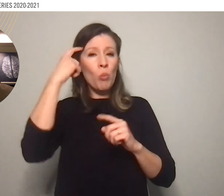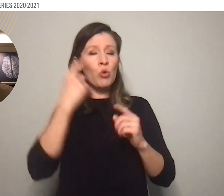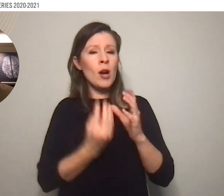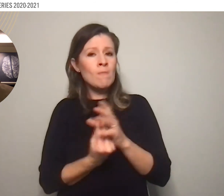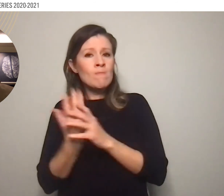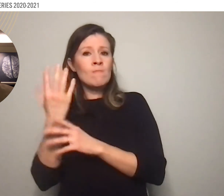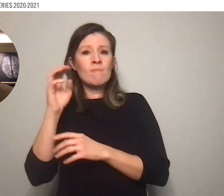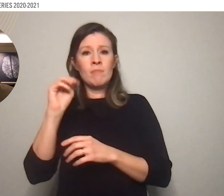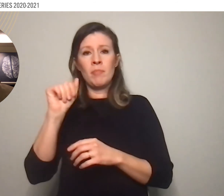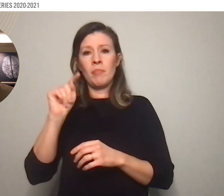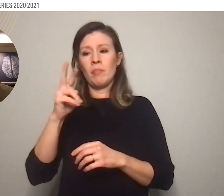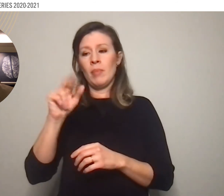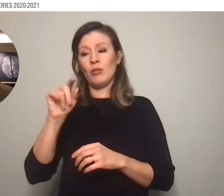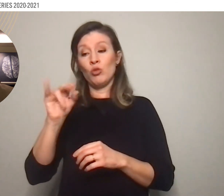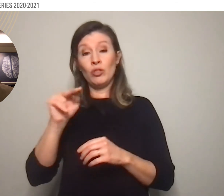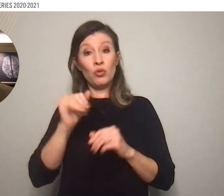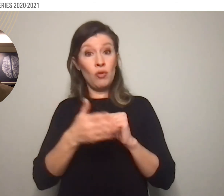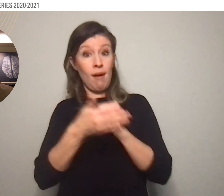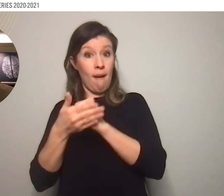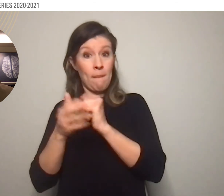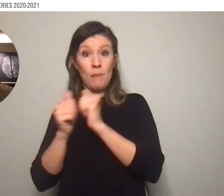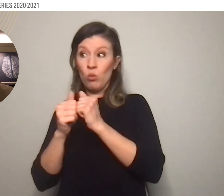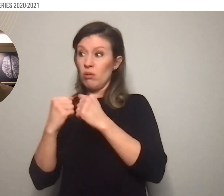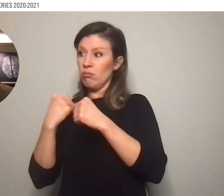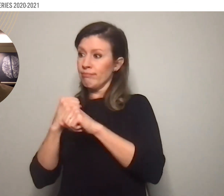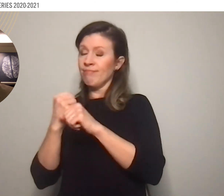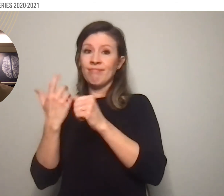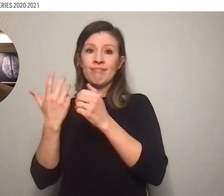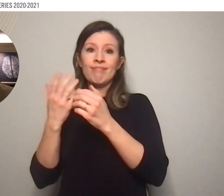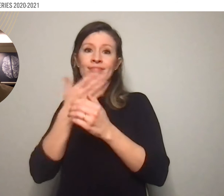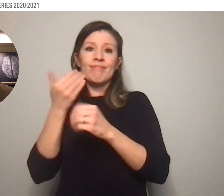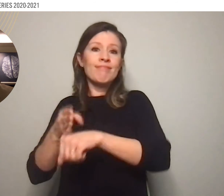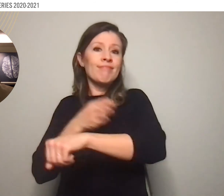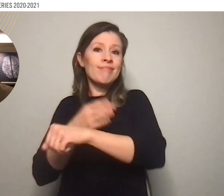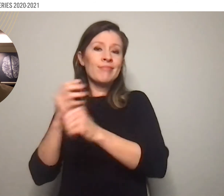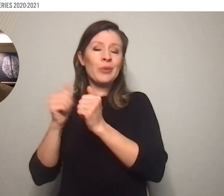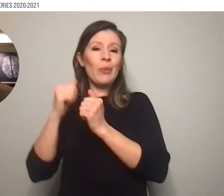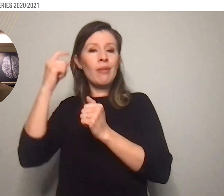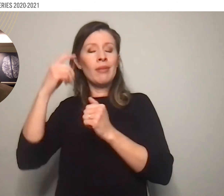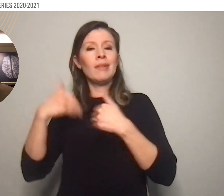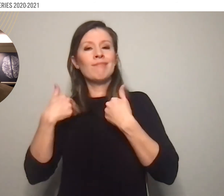maturation could assist in in the pursuit of improving developmental mental health disorders.